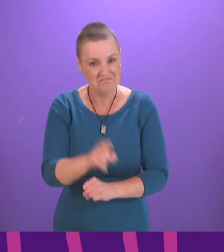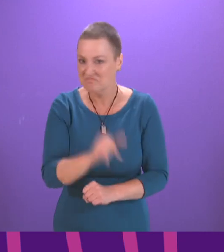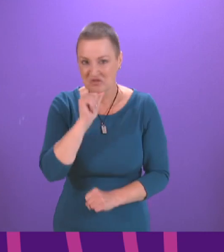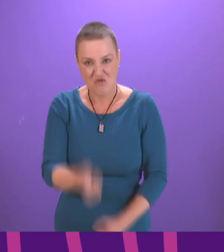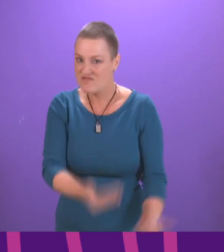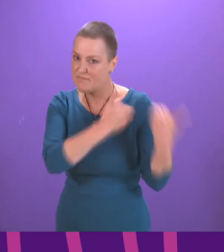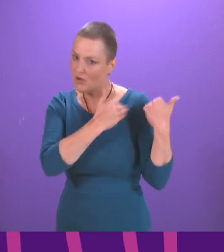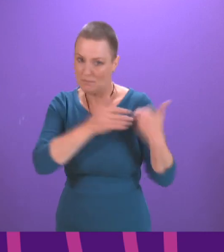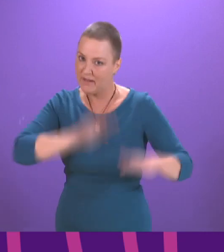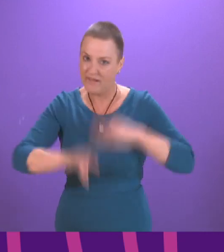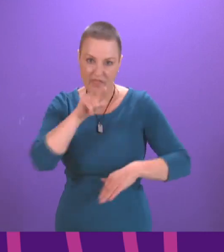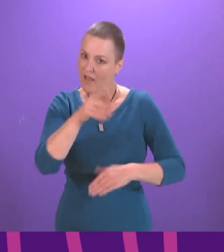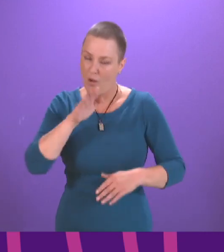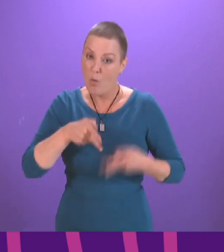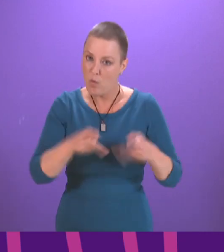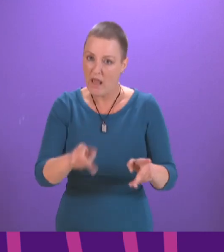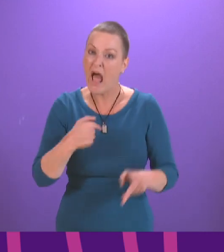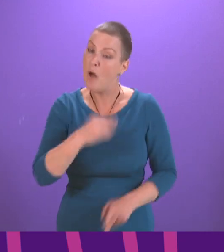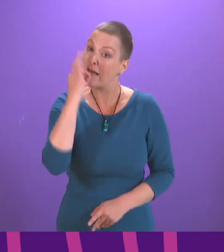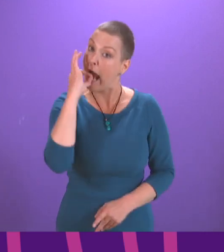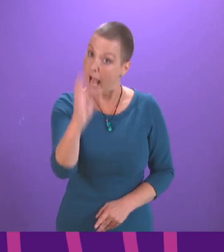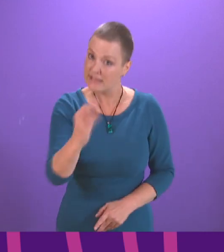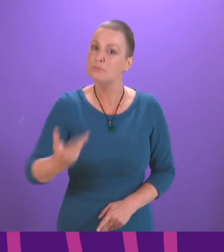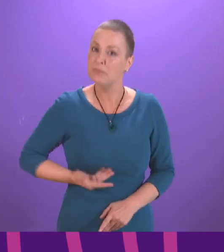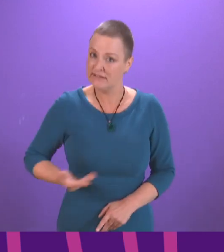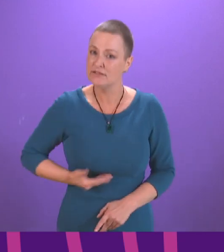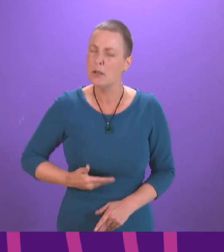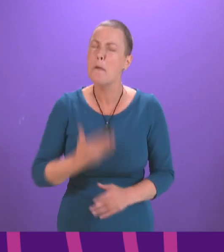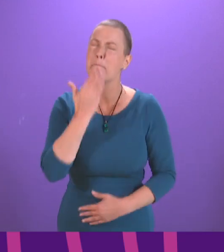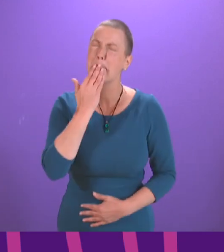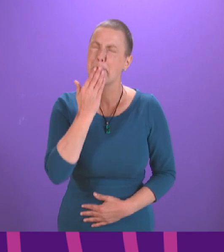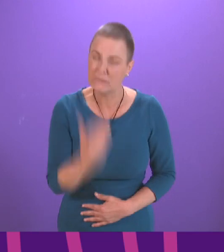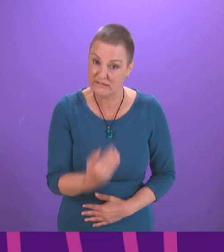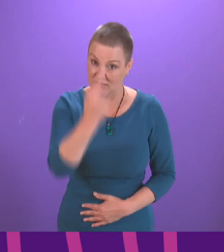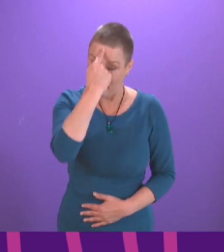business to behave in that way. I appeal to businesses, in their interests and those of